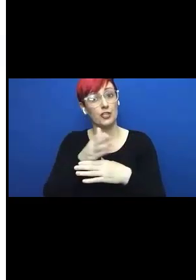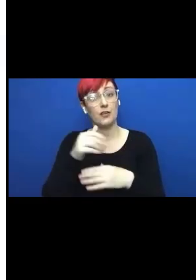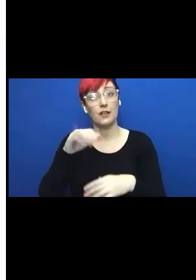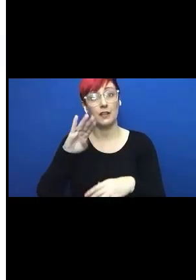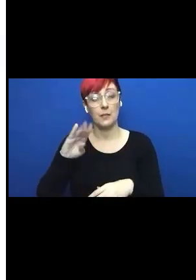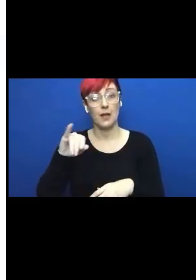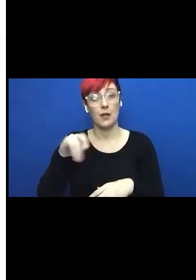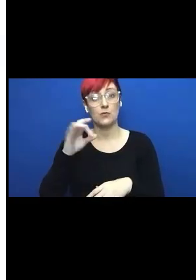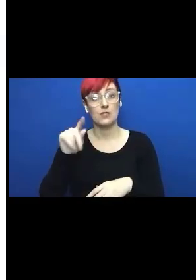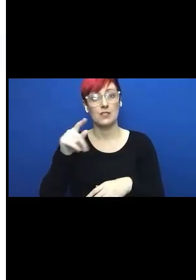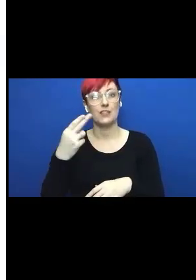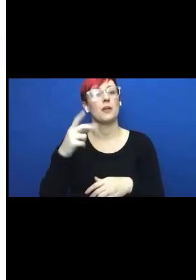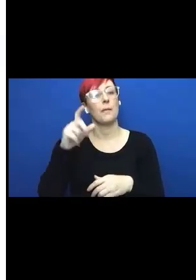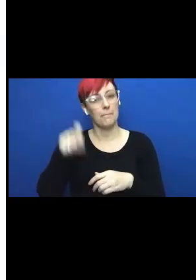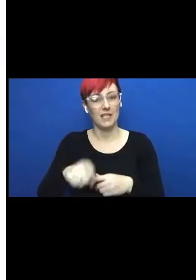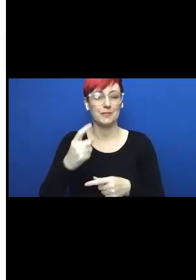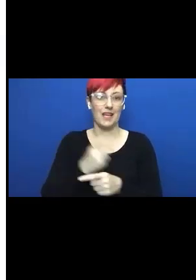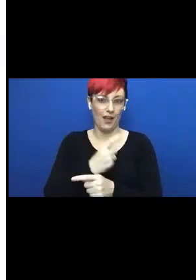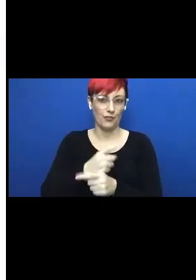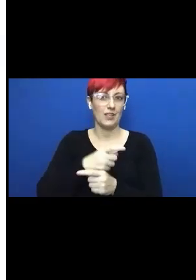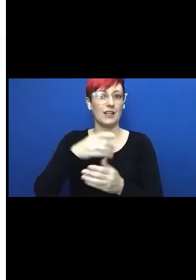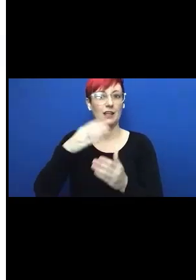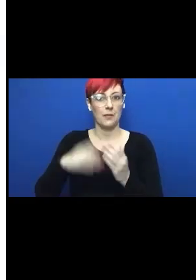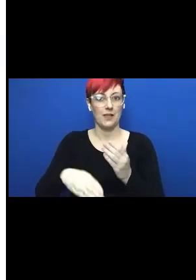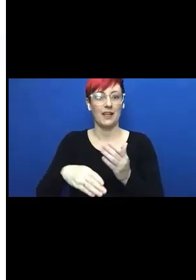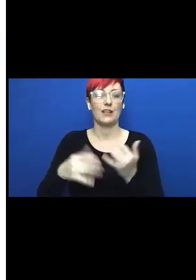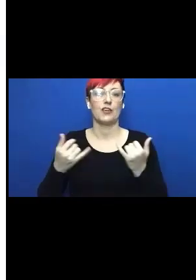must be accurate, complete, current and completed.